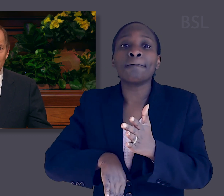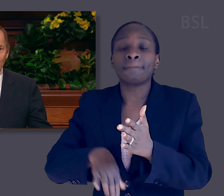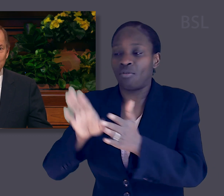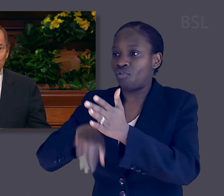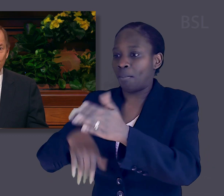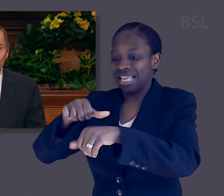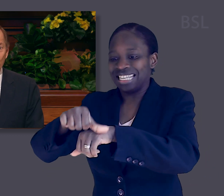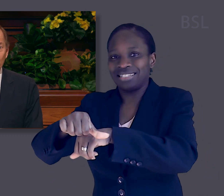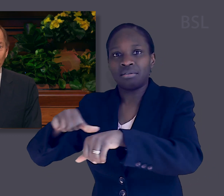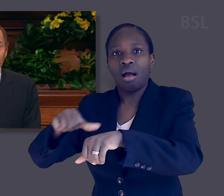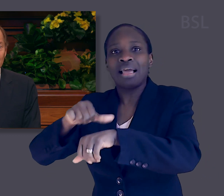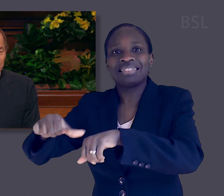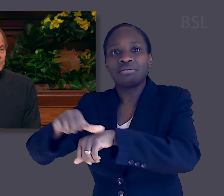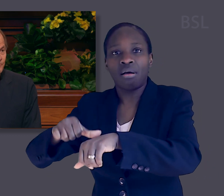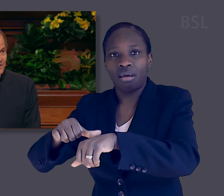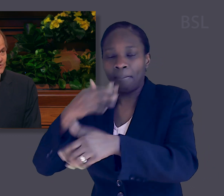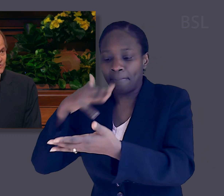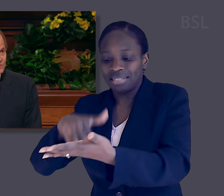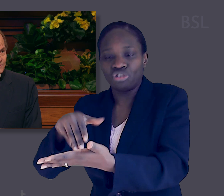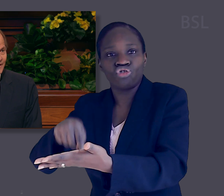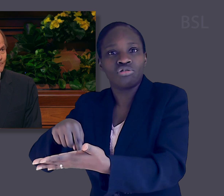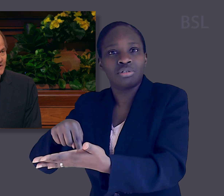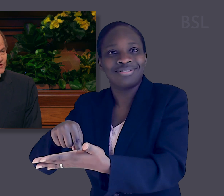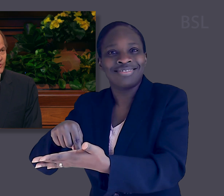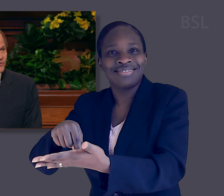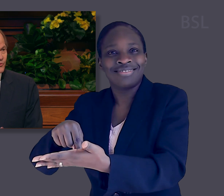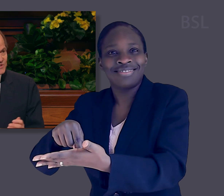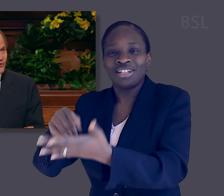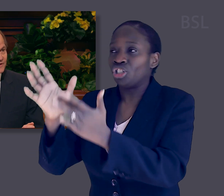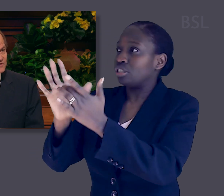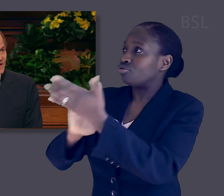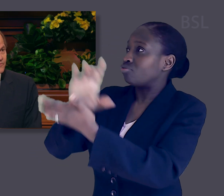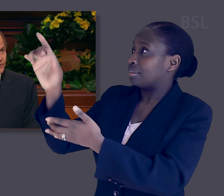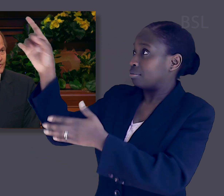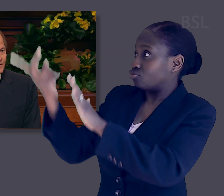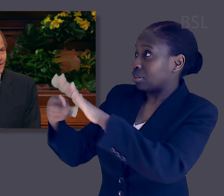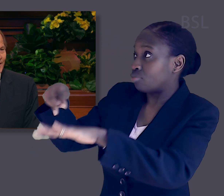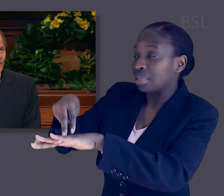come to us through the Easter message and ministry of the resurrected Saviour